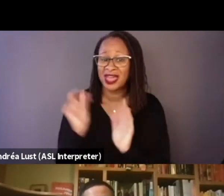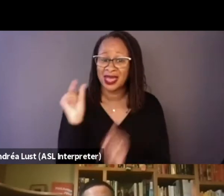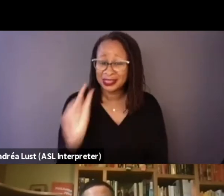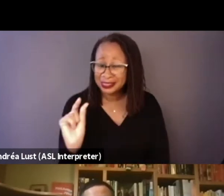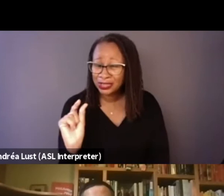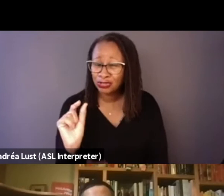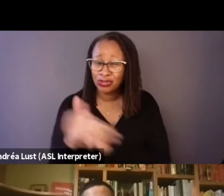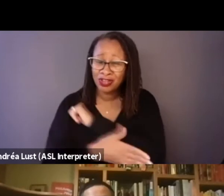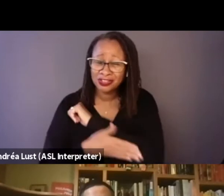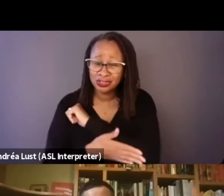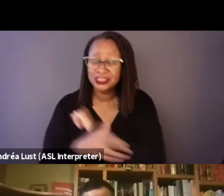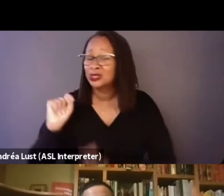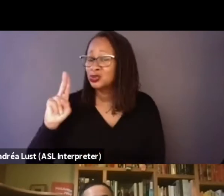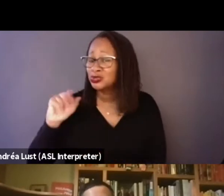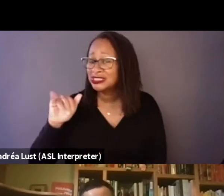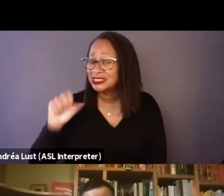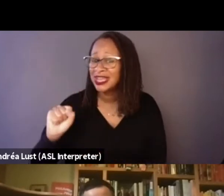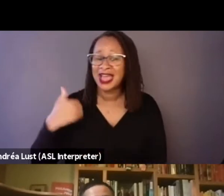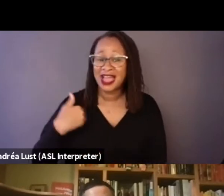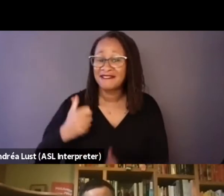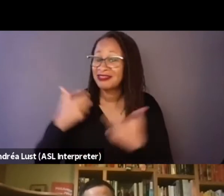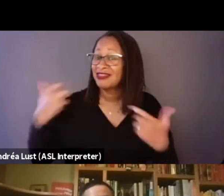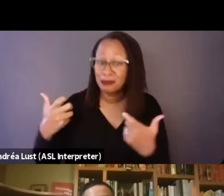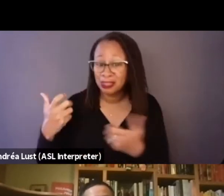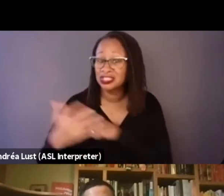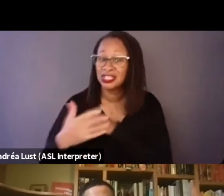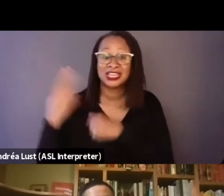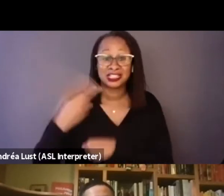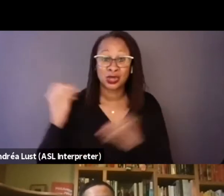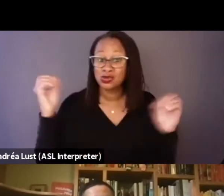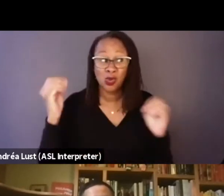had that much history that no one knows about. That means that all the others,